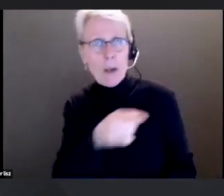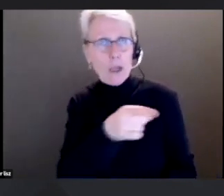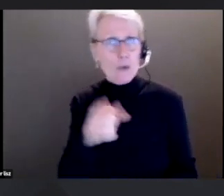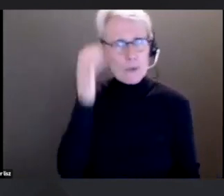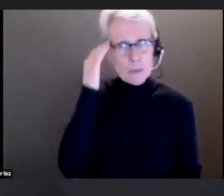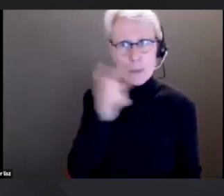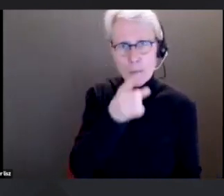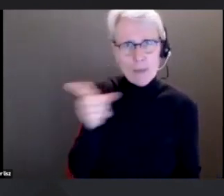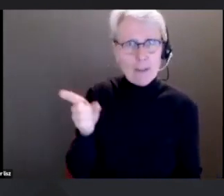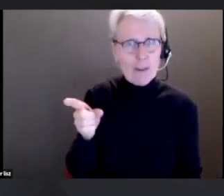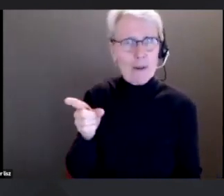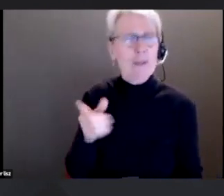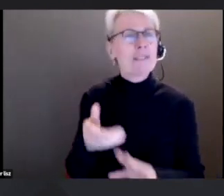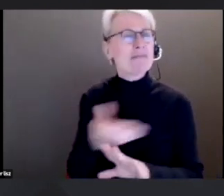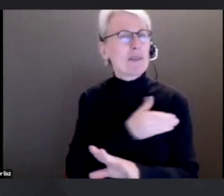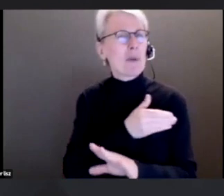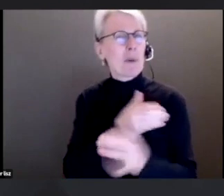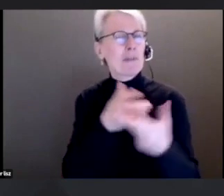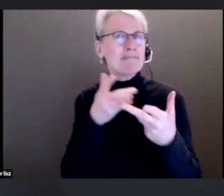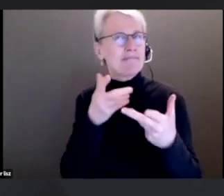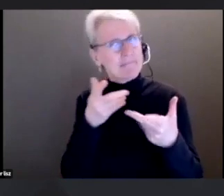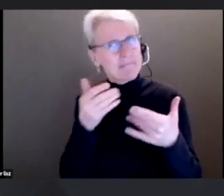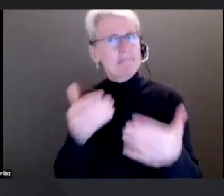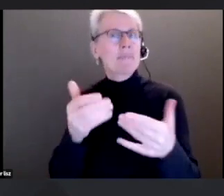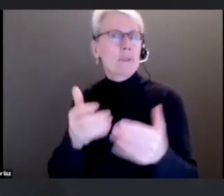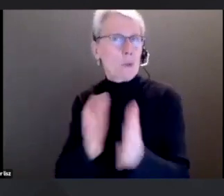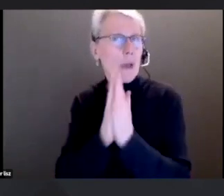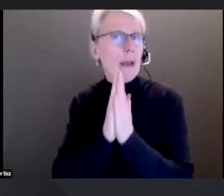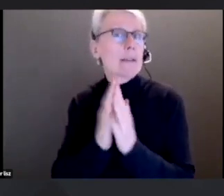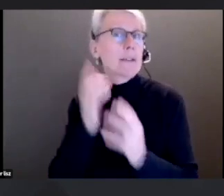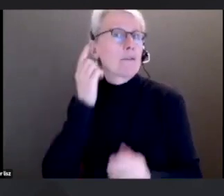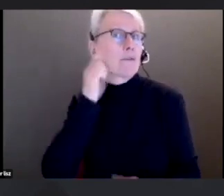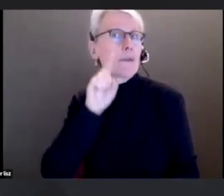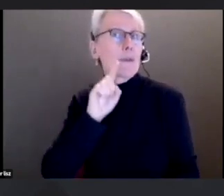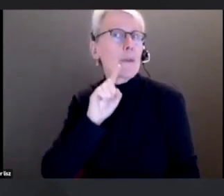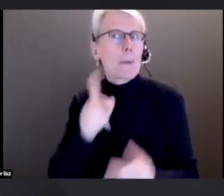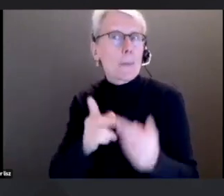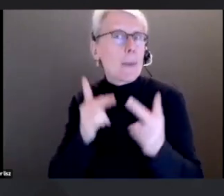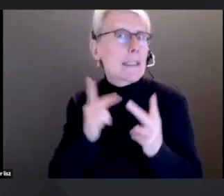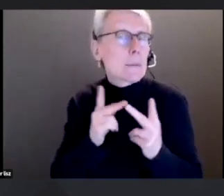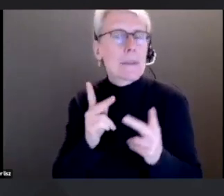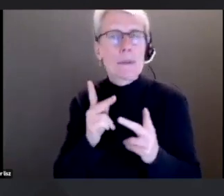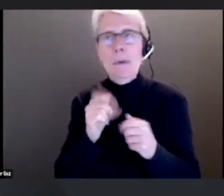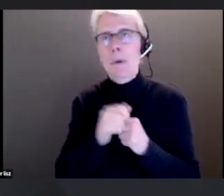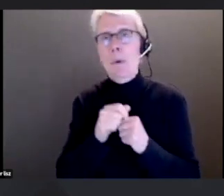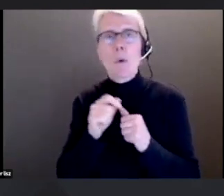or presenting a job seeker that's looking for work. So yeah, that's my advice and keep at it.